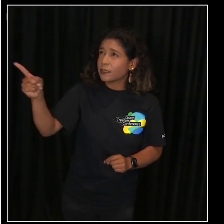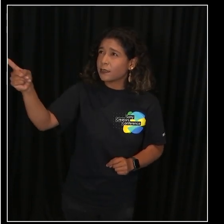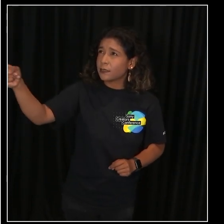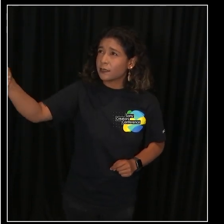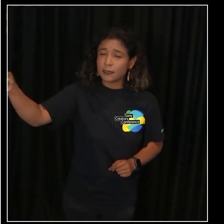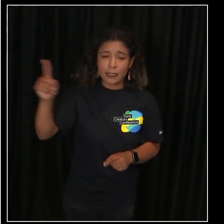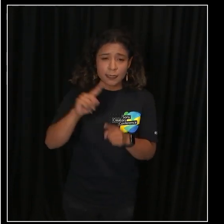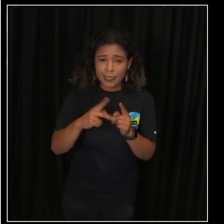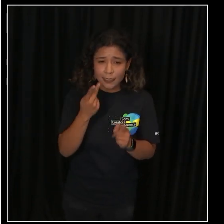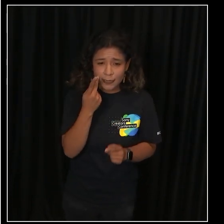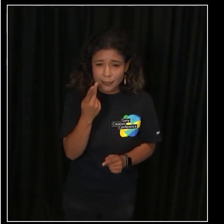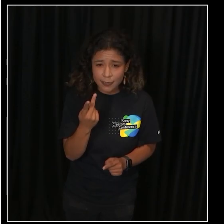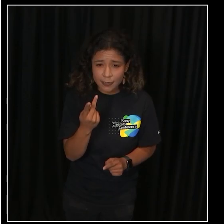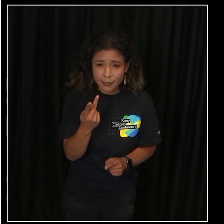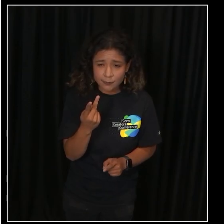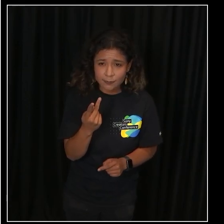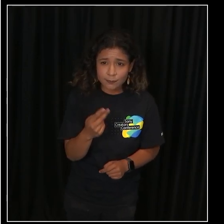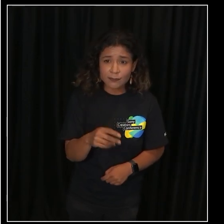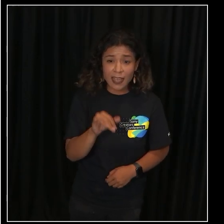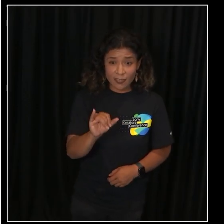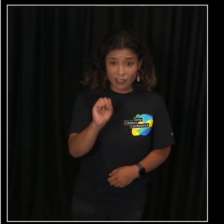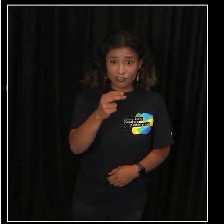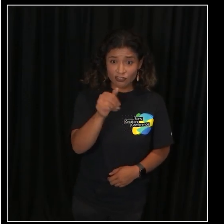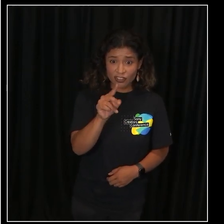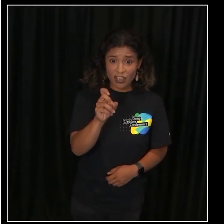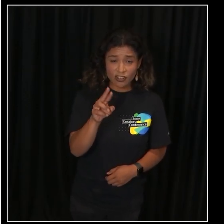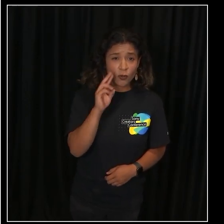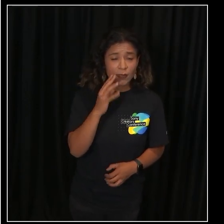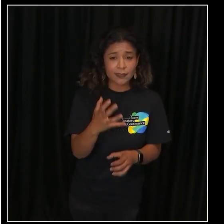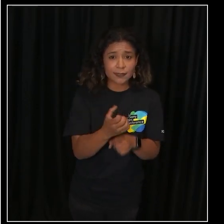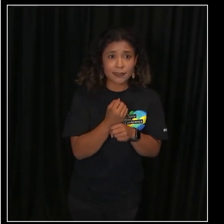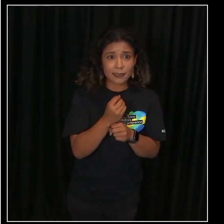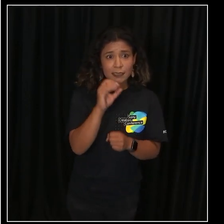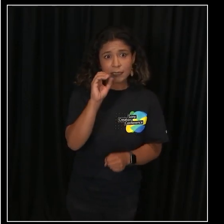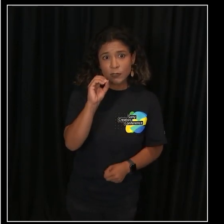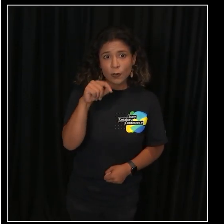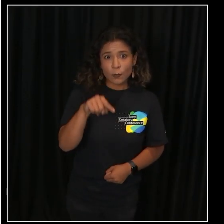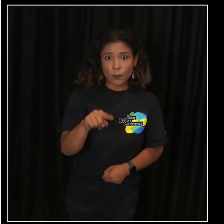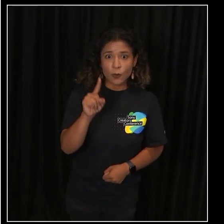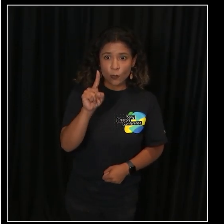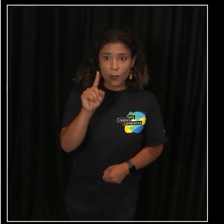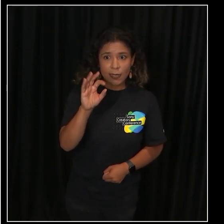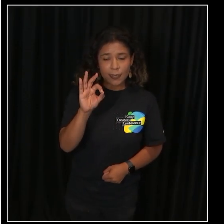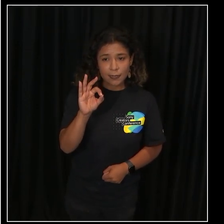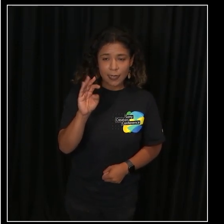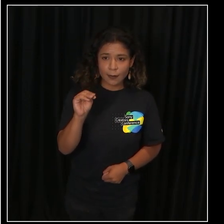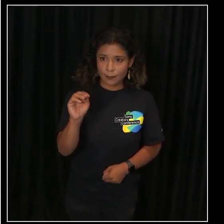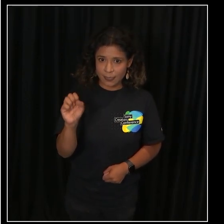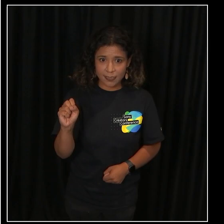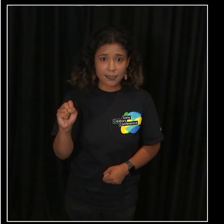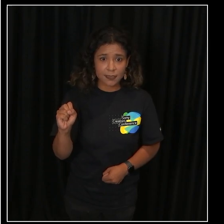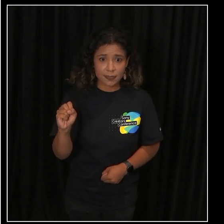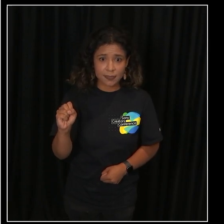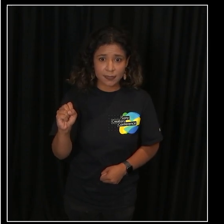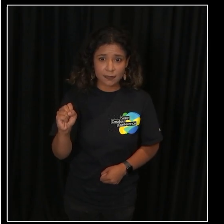Well, this shader takes 0.19 milliseconds, plus or minus. So it's pretty cheap.